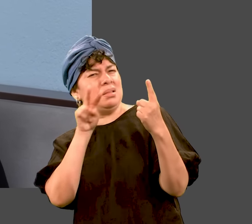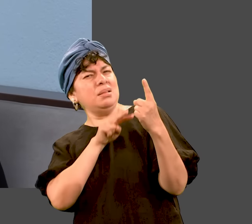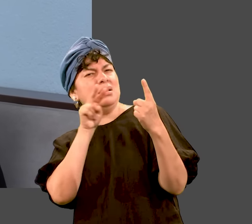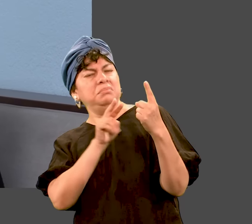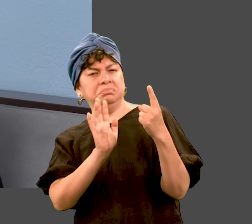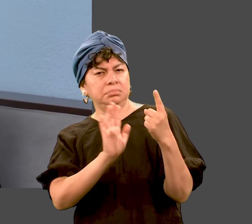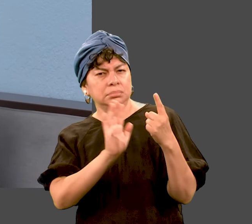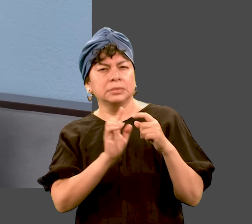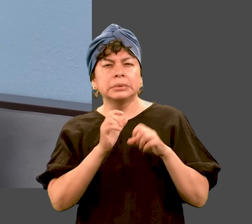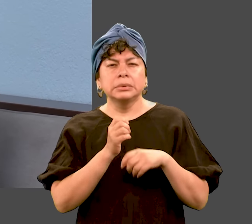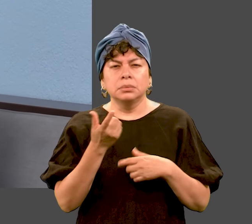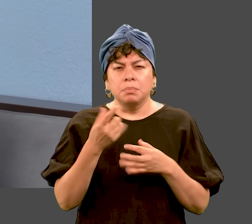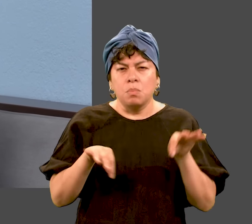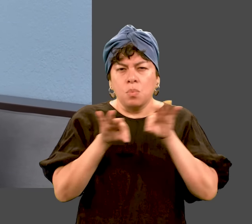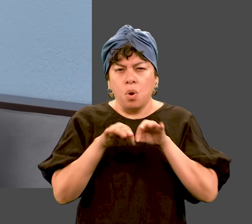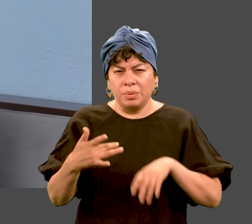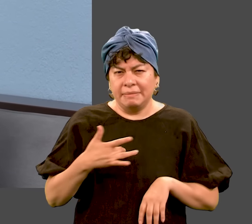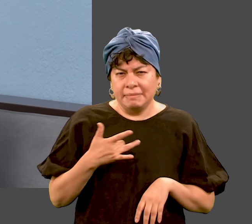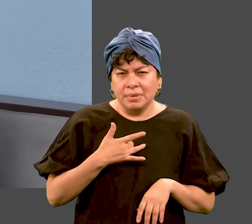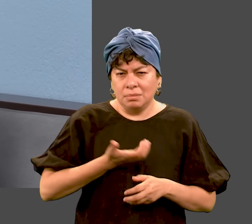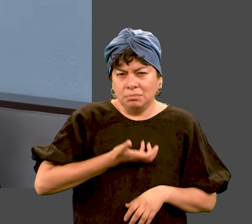because that’s what I'm expressing is all through touch.